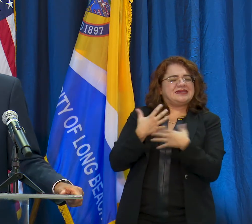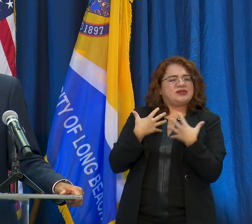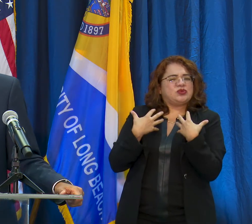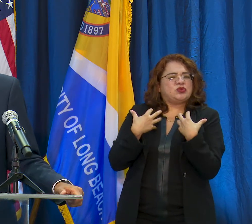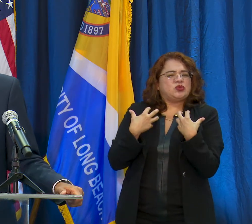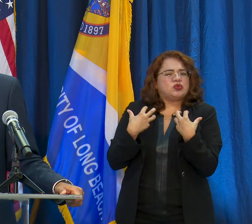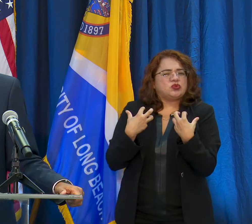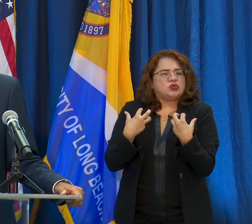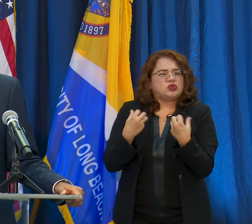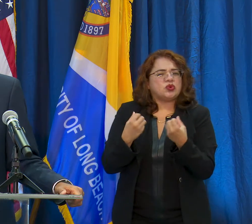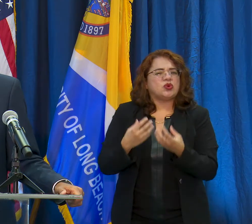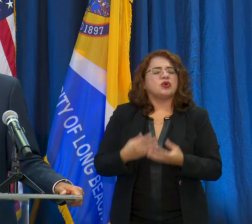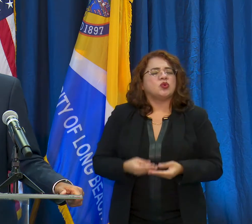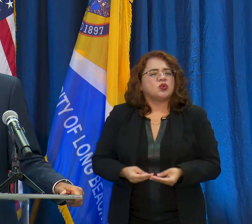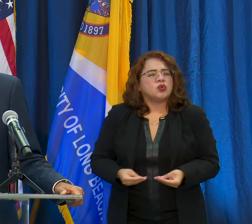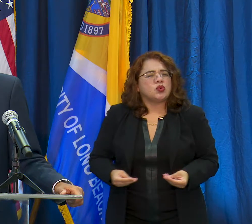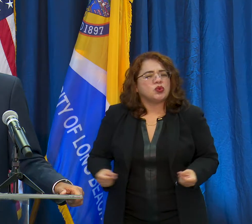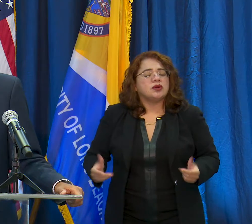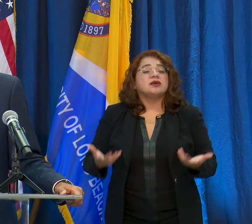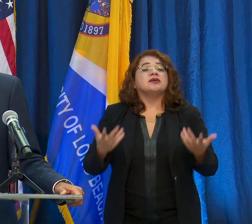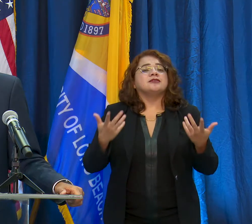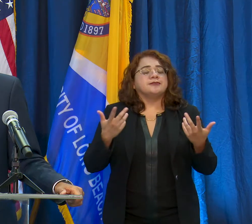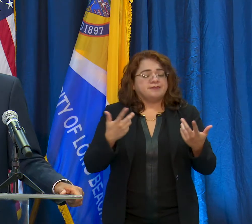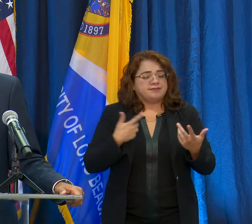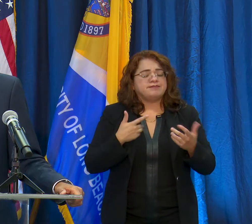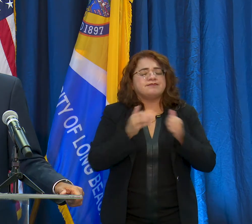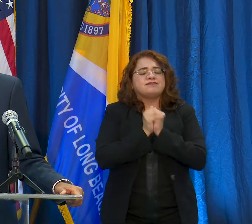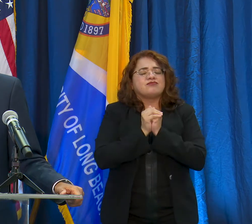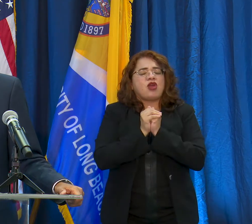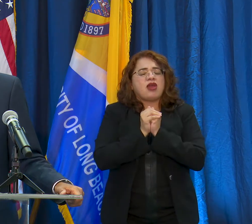putting a lot of energy and prayer into to ensure that he